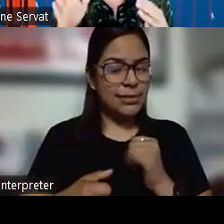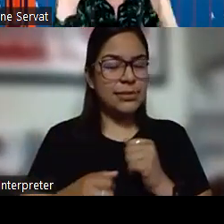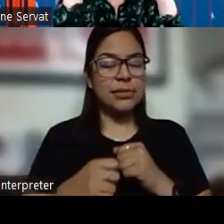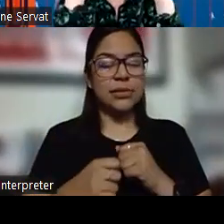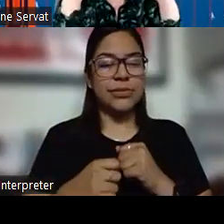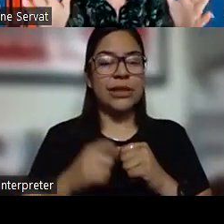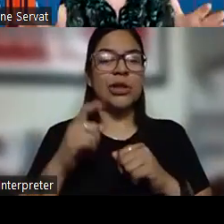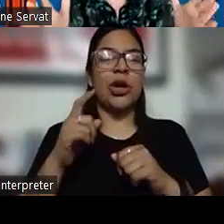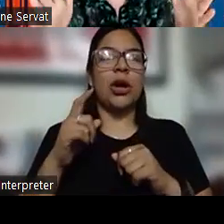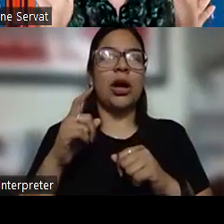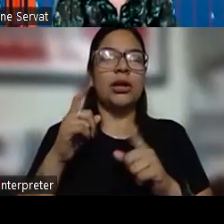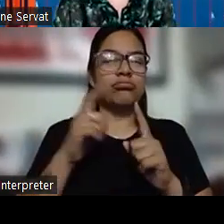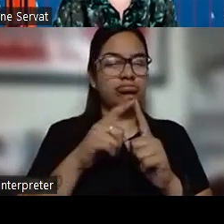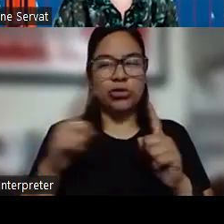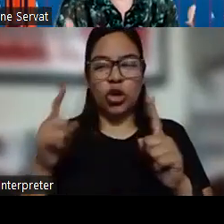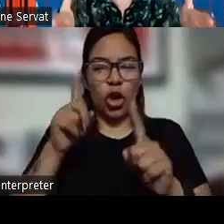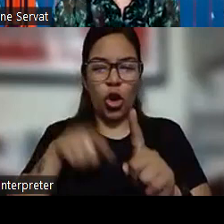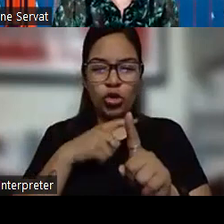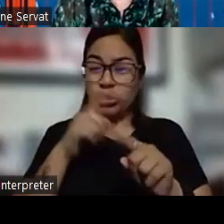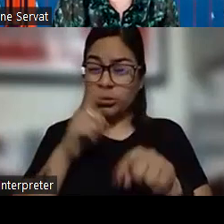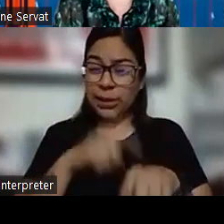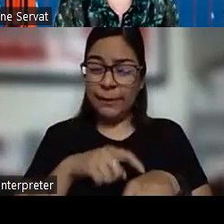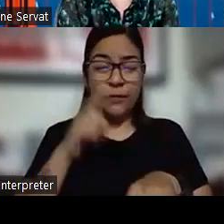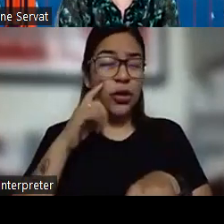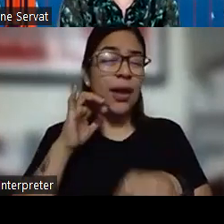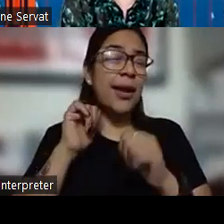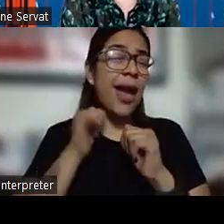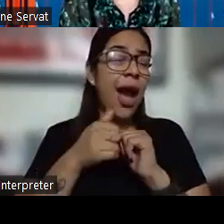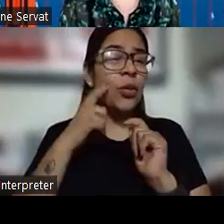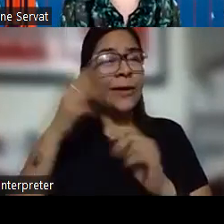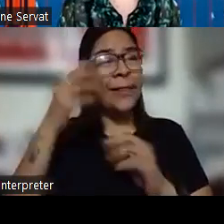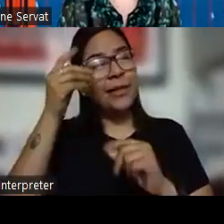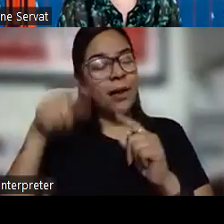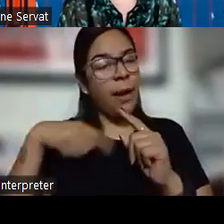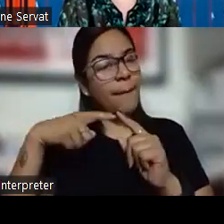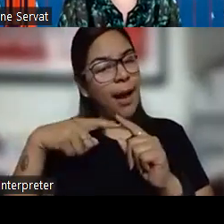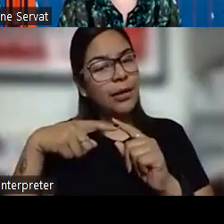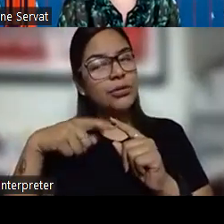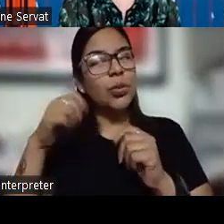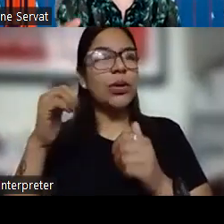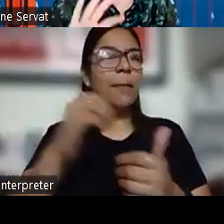in terms of the goal of inter kind of thinking about interoperability among Partners in adrcs